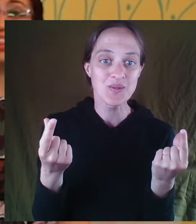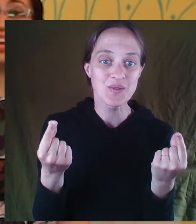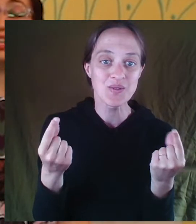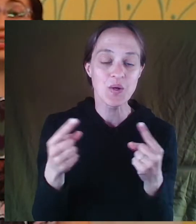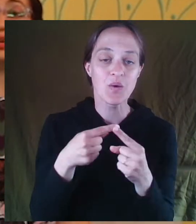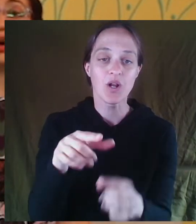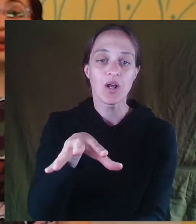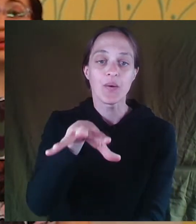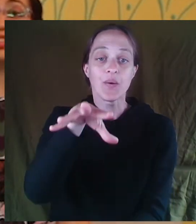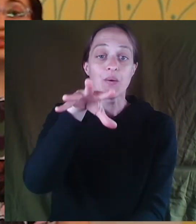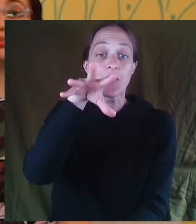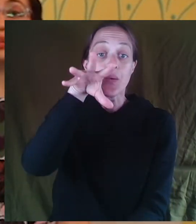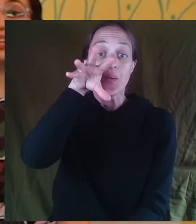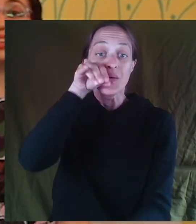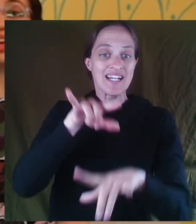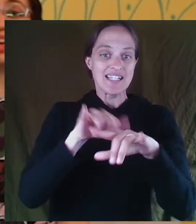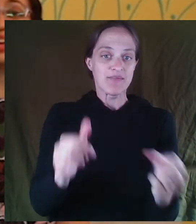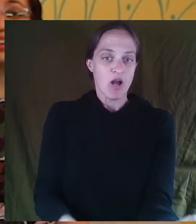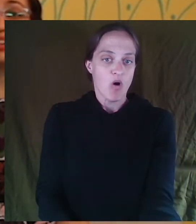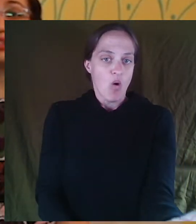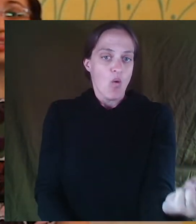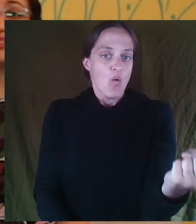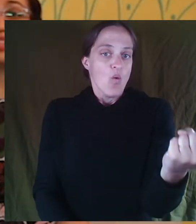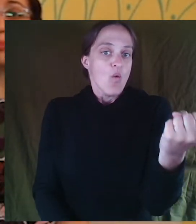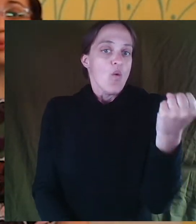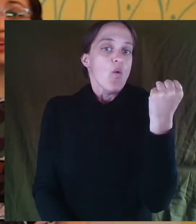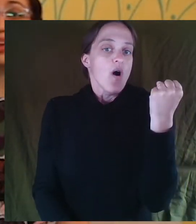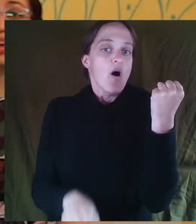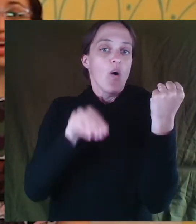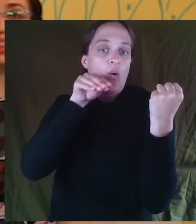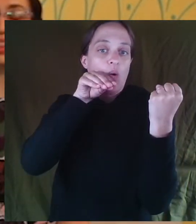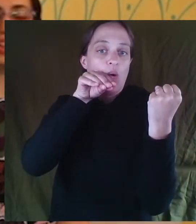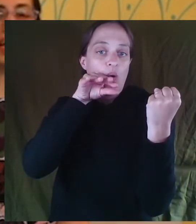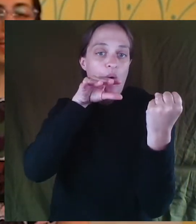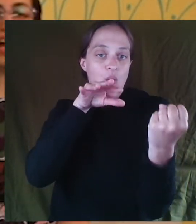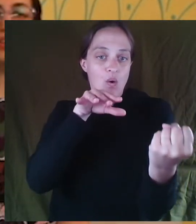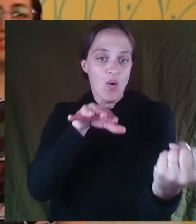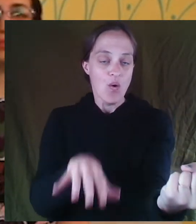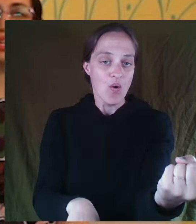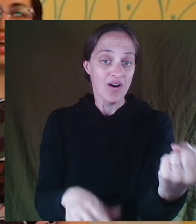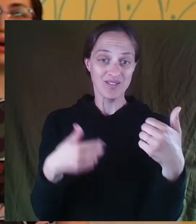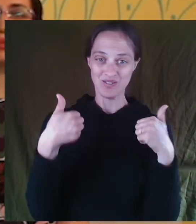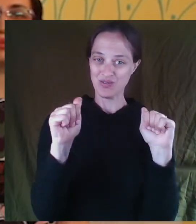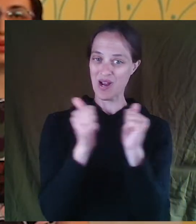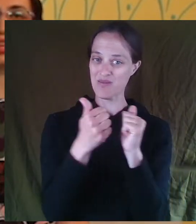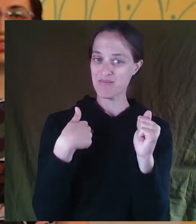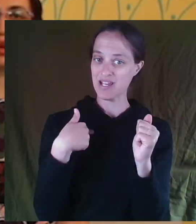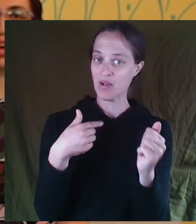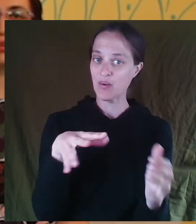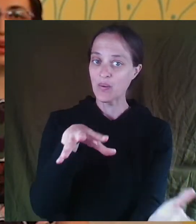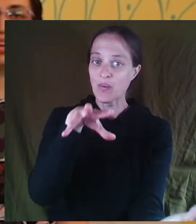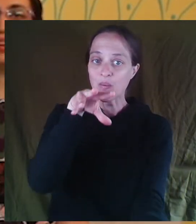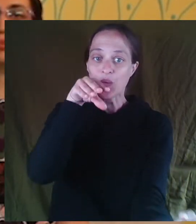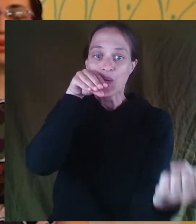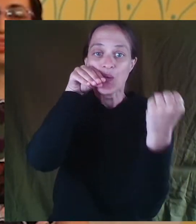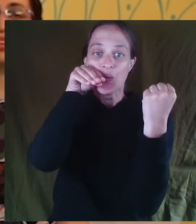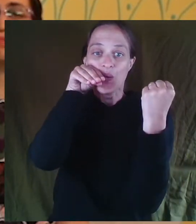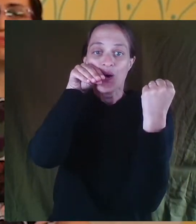and then you are going to breathe in as you lift up and let it out as you breathe out. Let's try it. Ready?